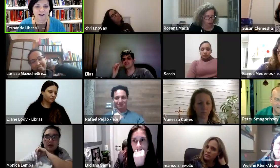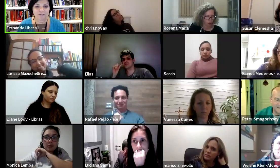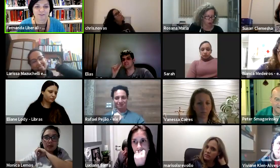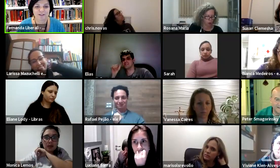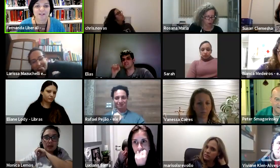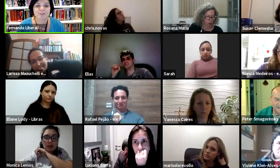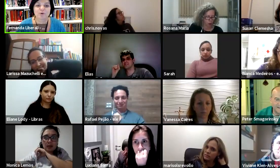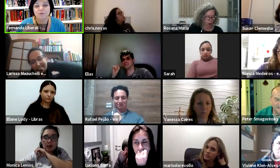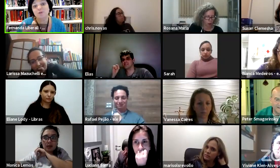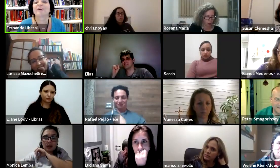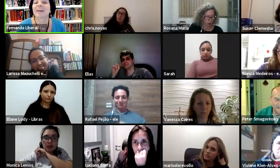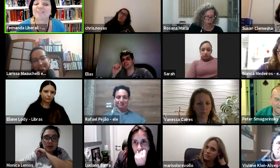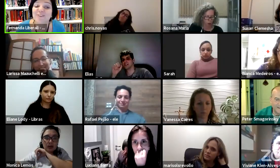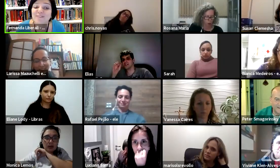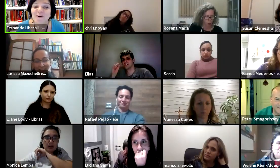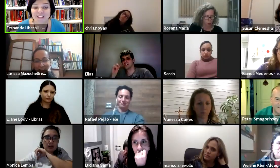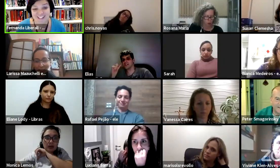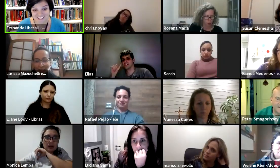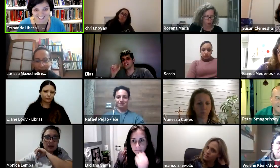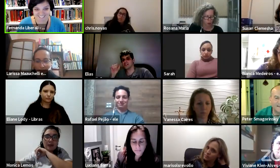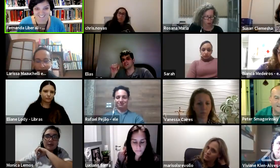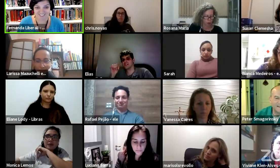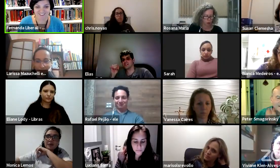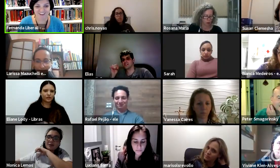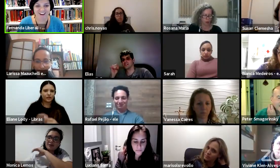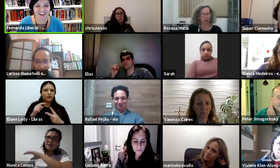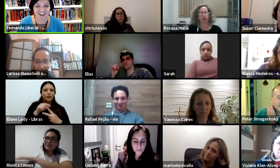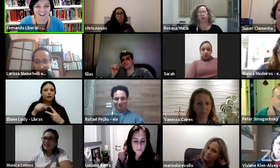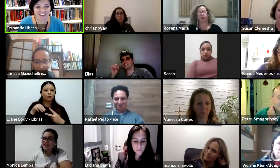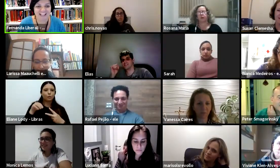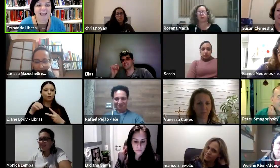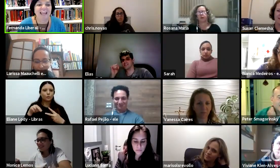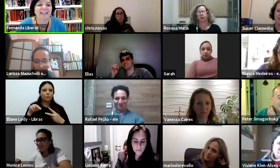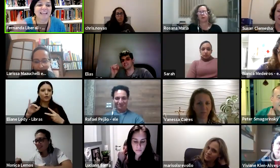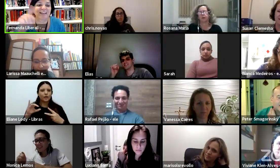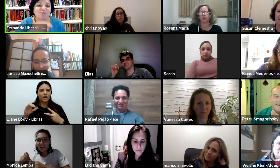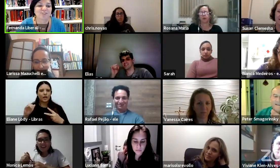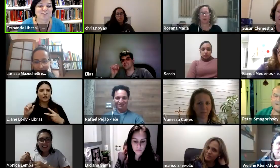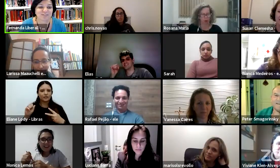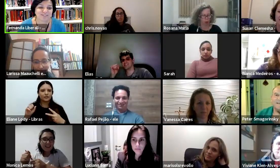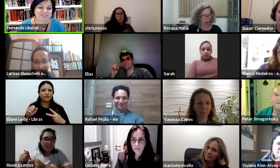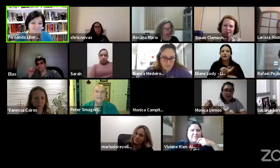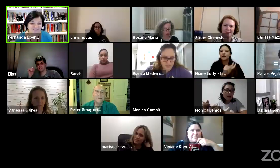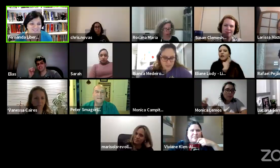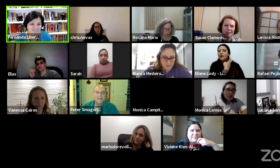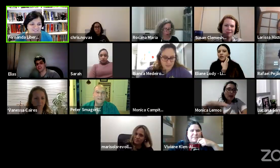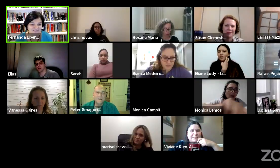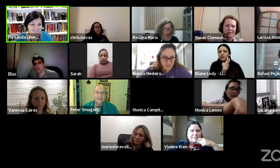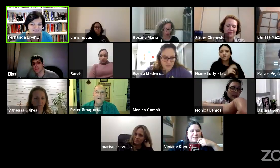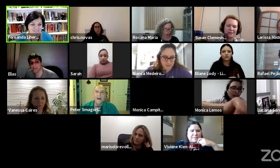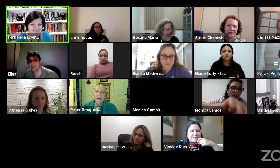gonna be difficult for gonna be difficult for her to do the other way around. So. So if you can do more if you can do monica. alias